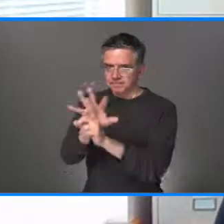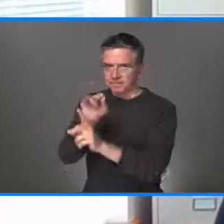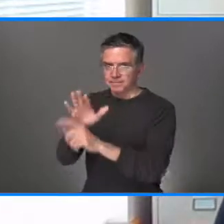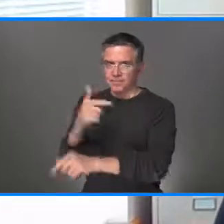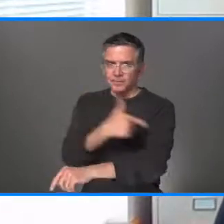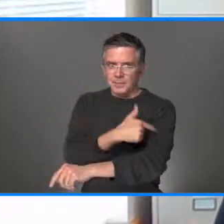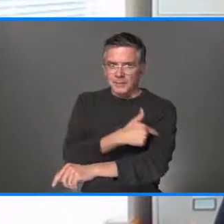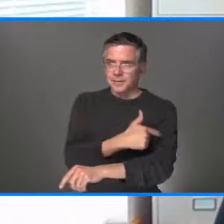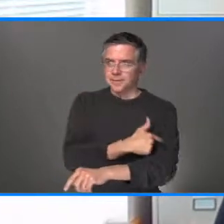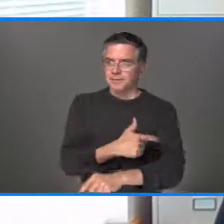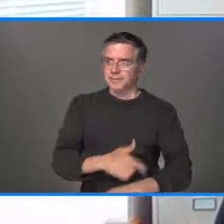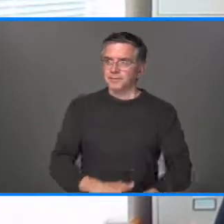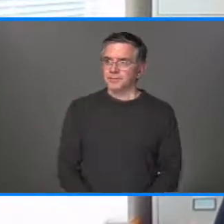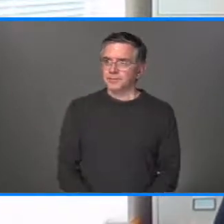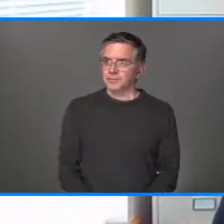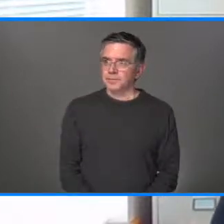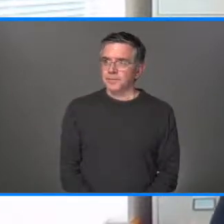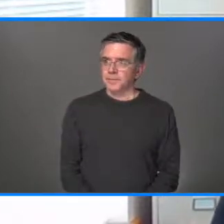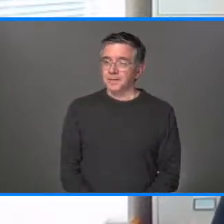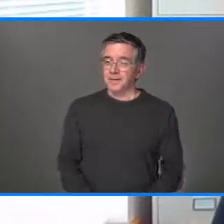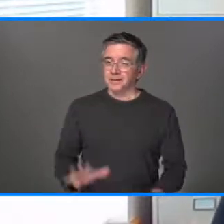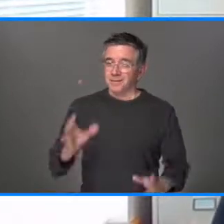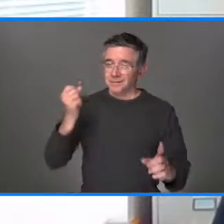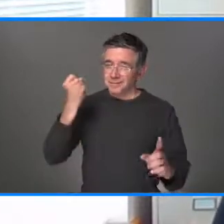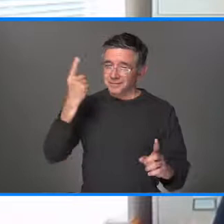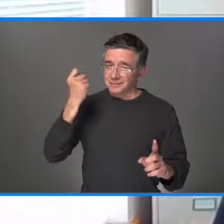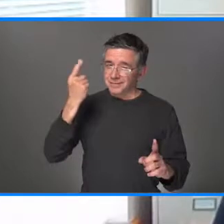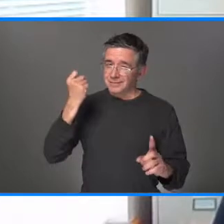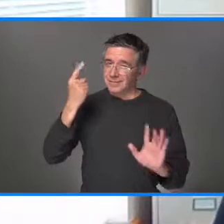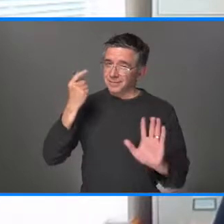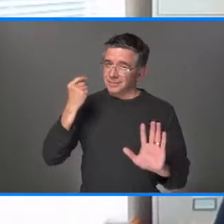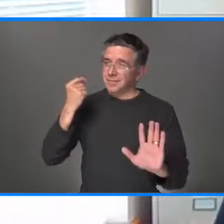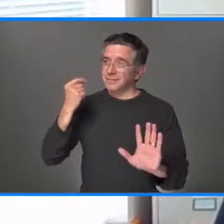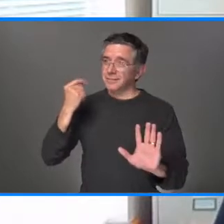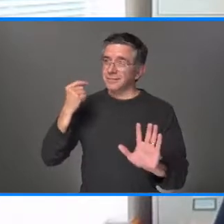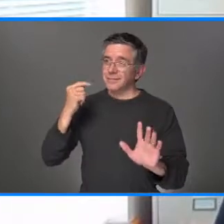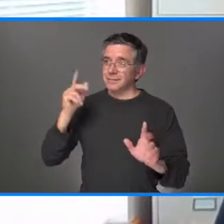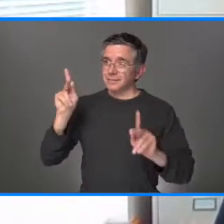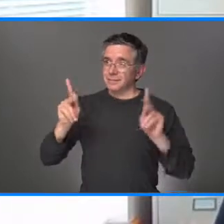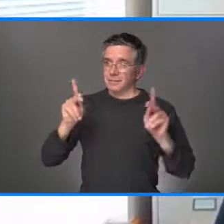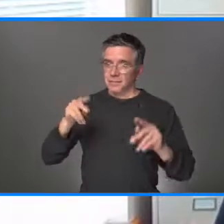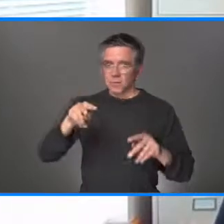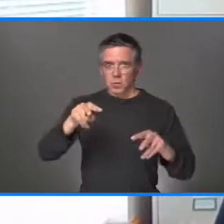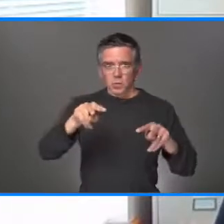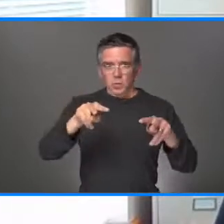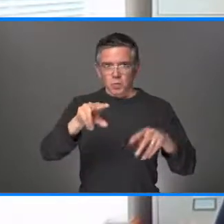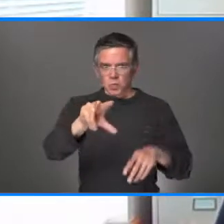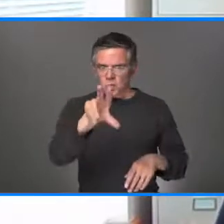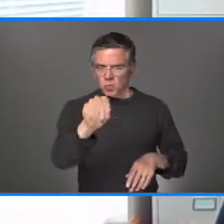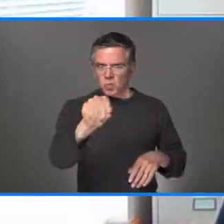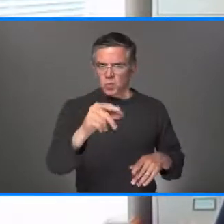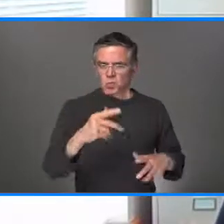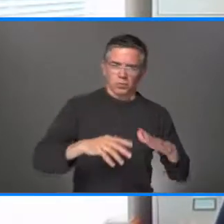But for the people who have said no, or are hesitant, or the folks that we haven't been able to reach, because, you know, some people